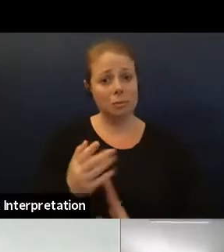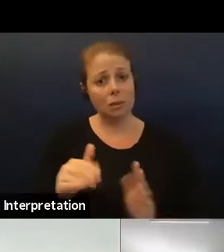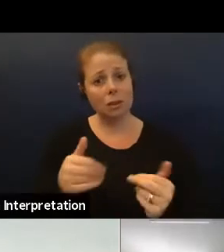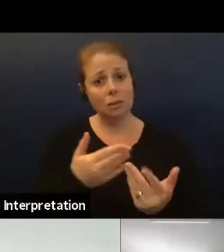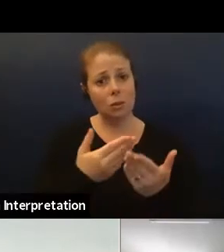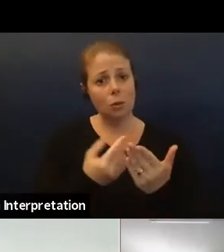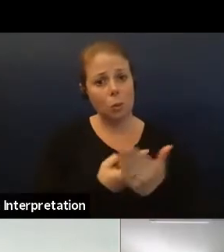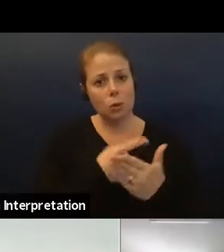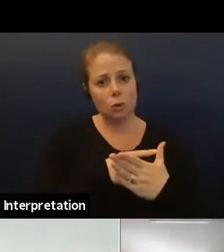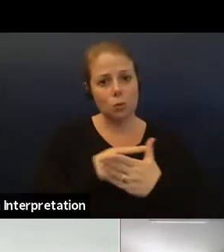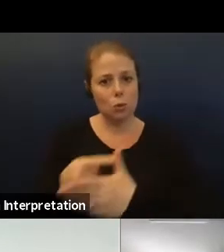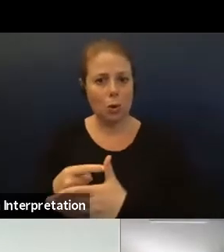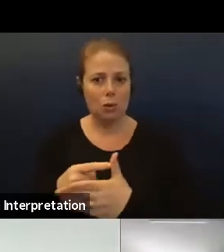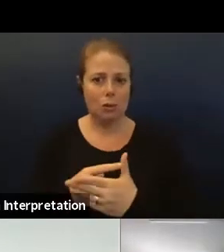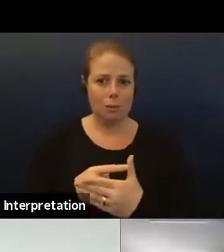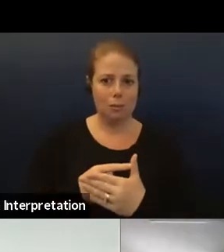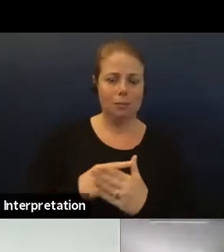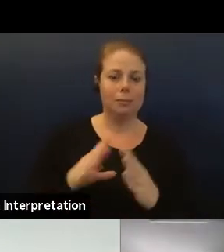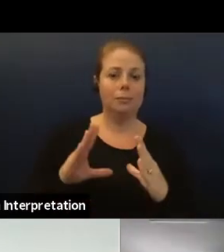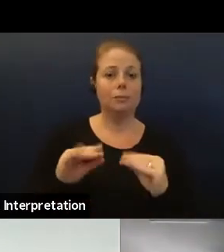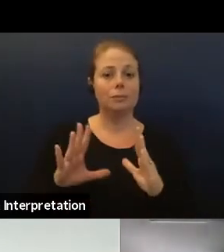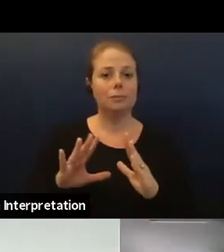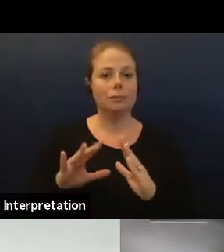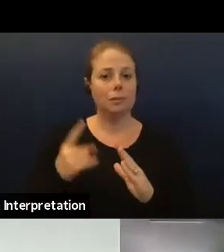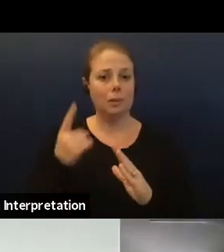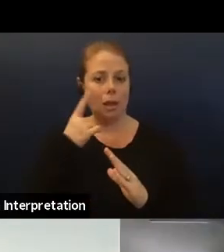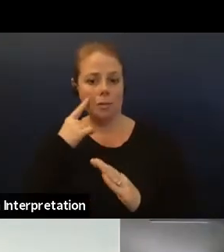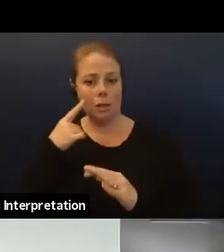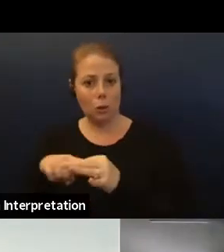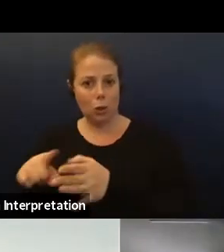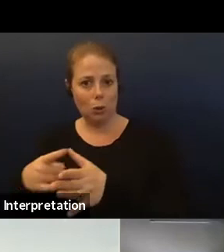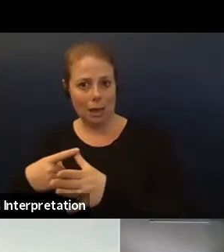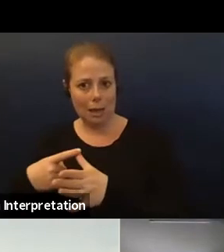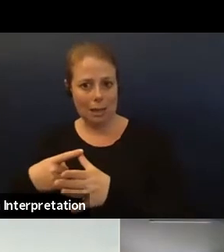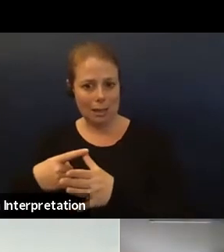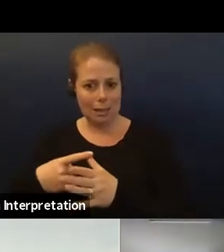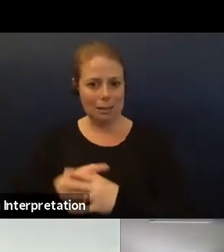up some questions that are coming in. I can see trickling in through the Q&A function as well.